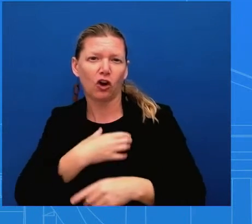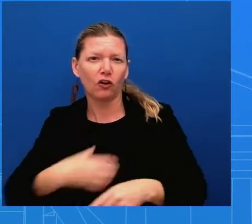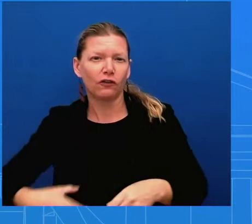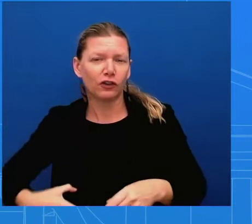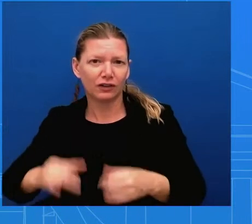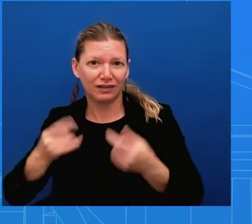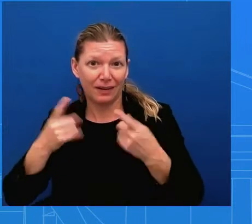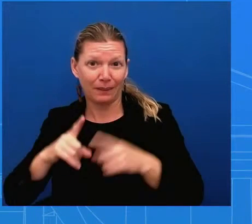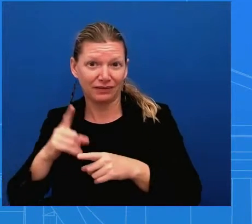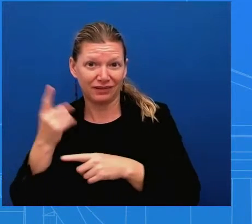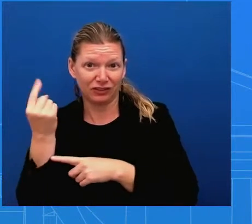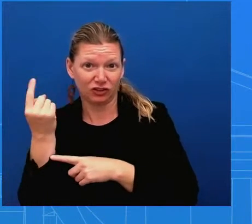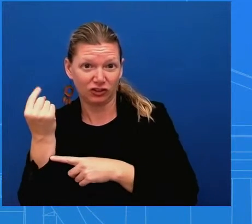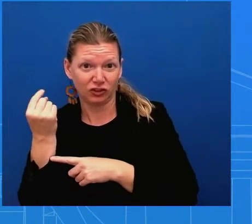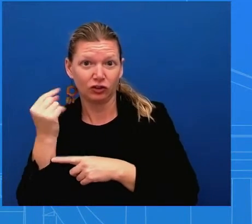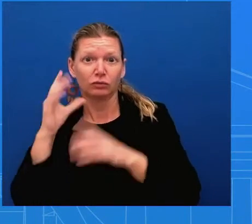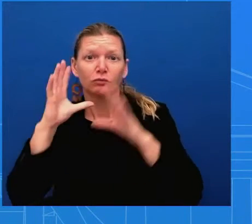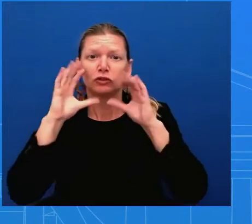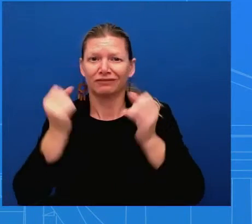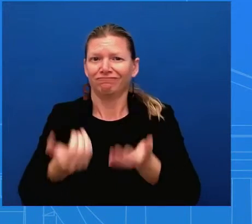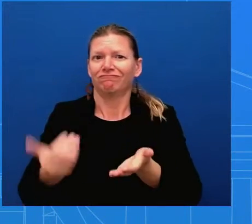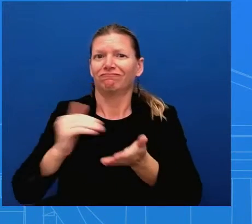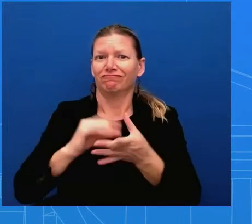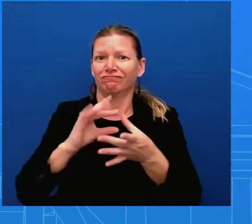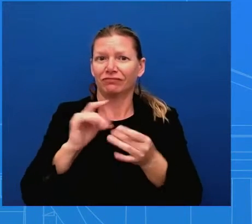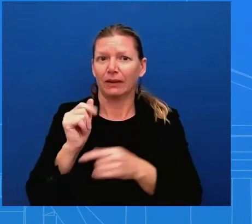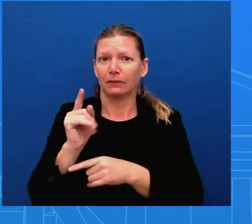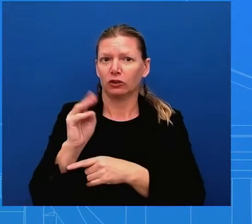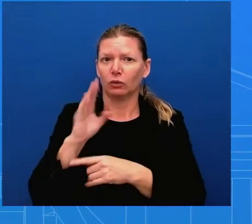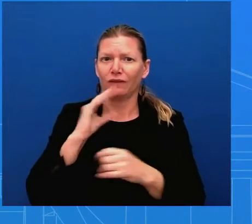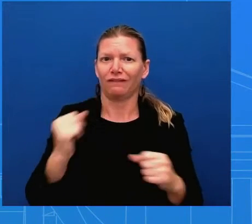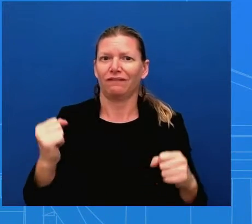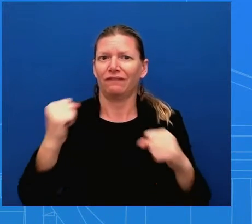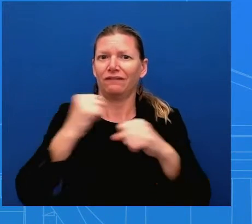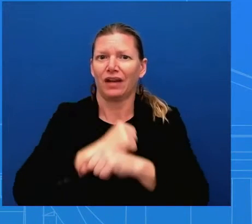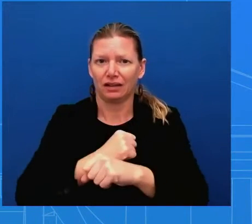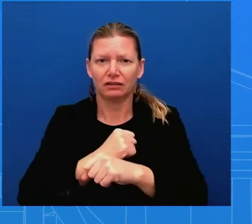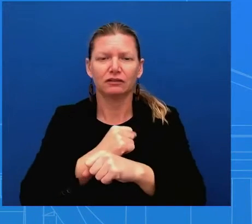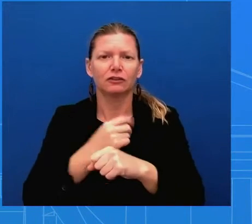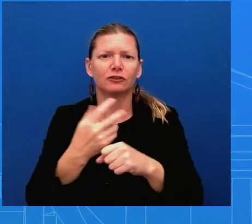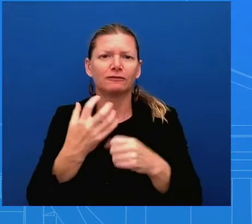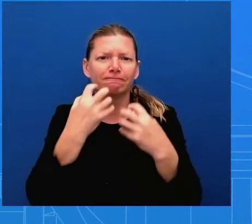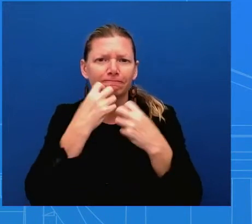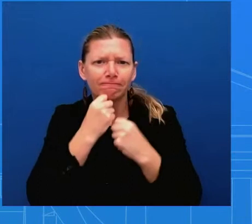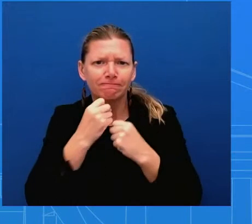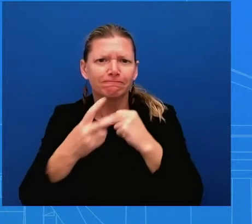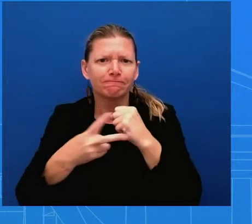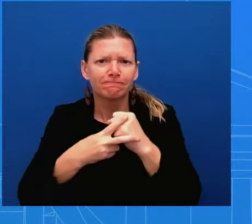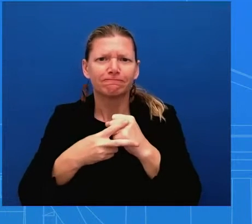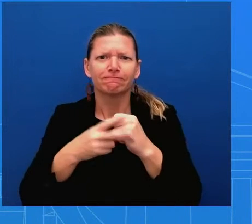and expand educational opportunity for all Americans. Specifically, the President called on colleges and universities,